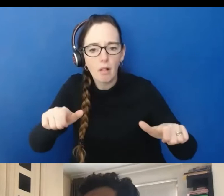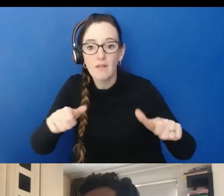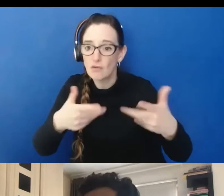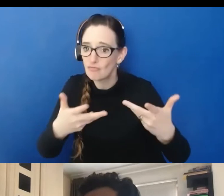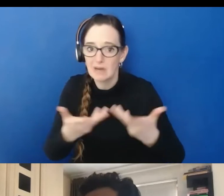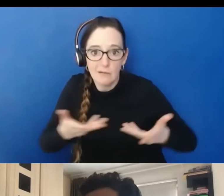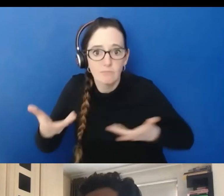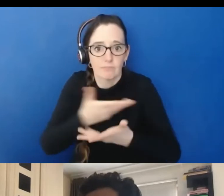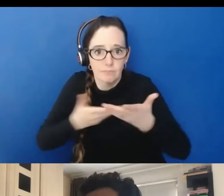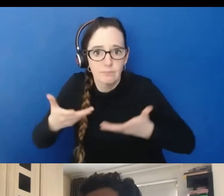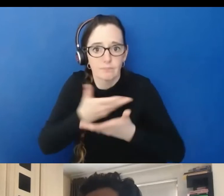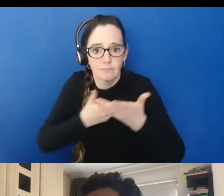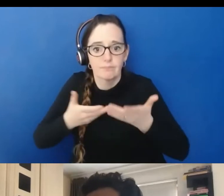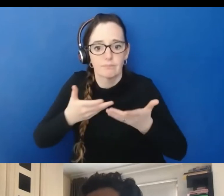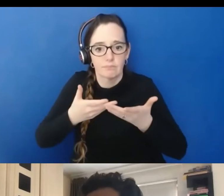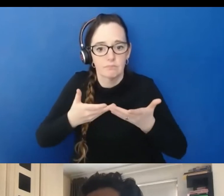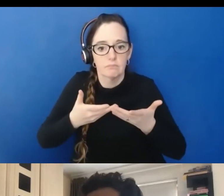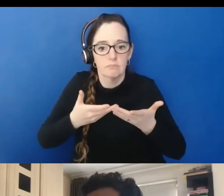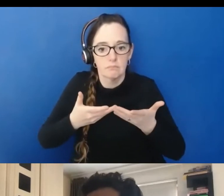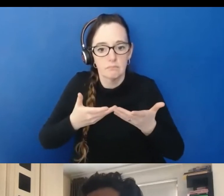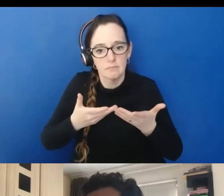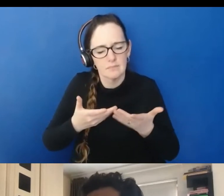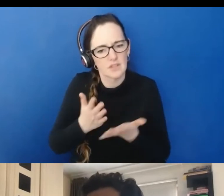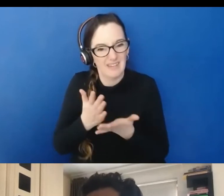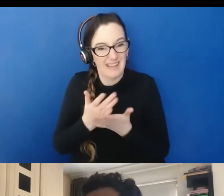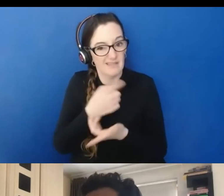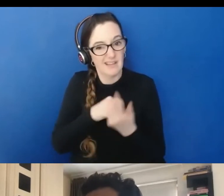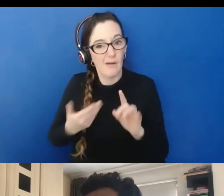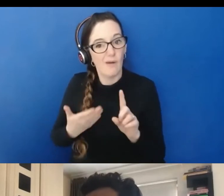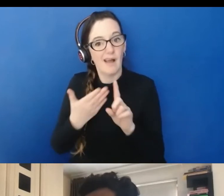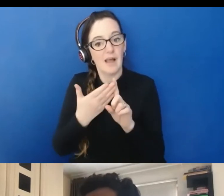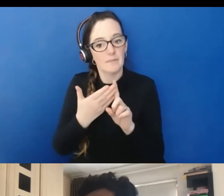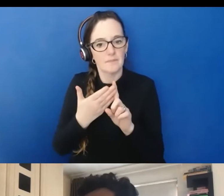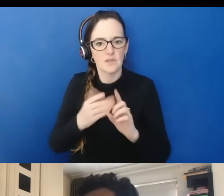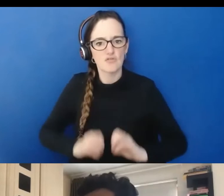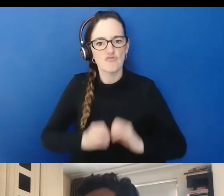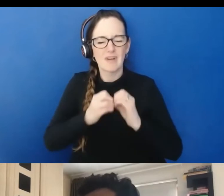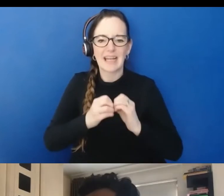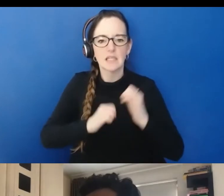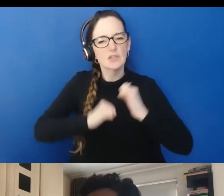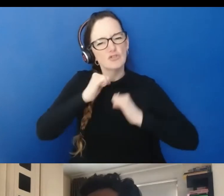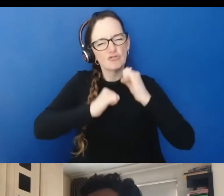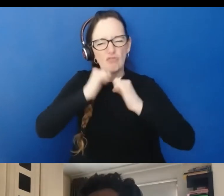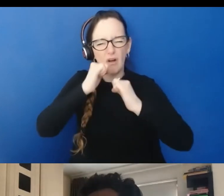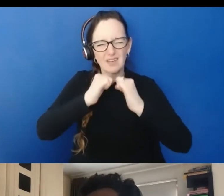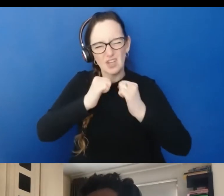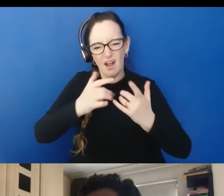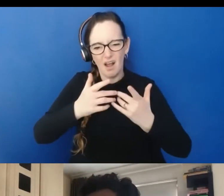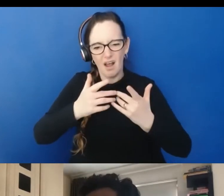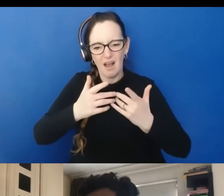Like kind of to create a structure that's porous that can affect because in that sense